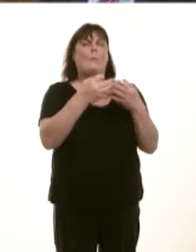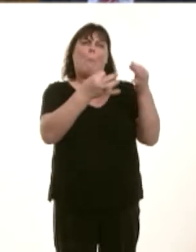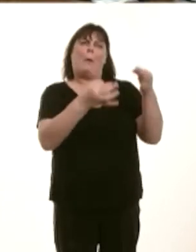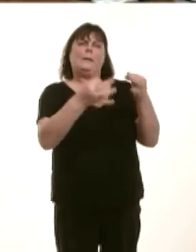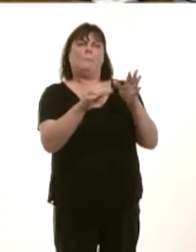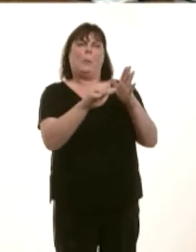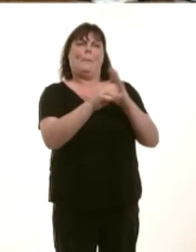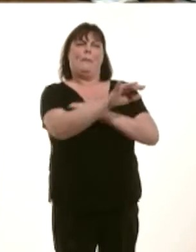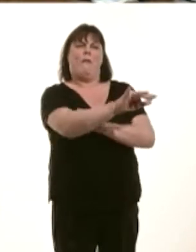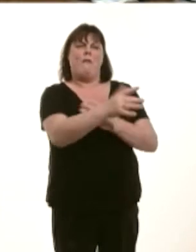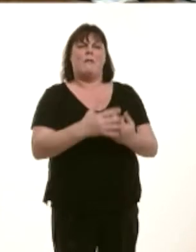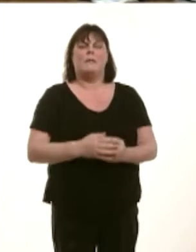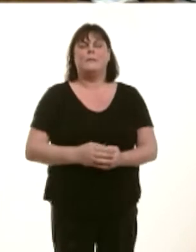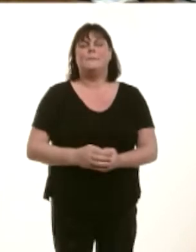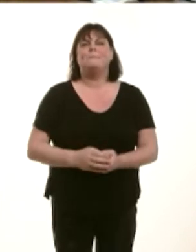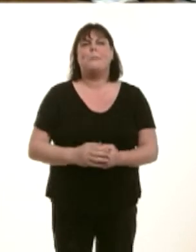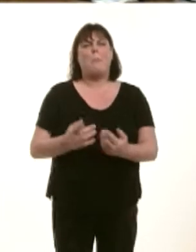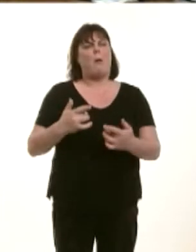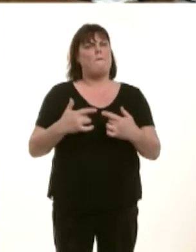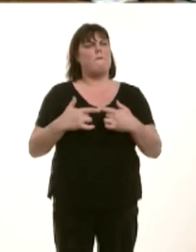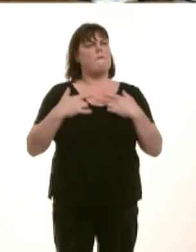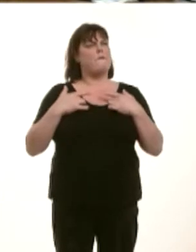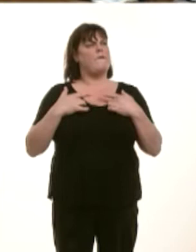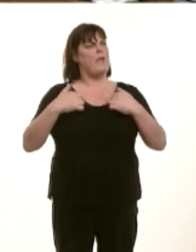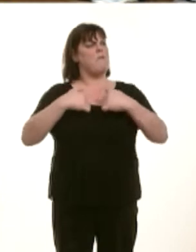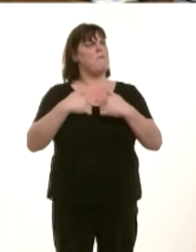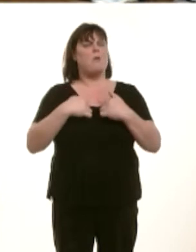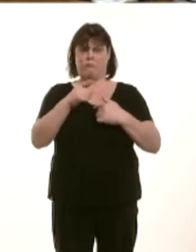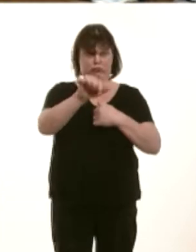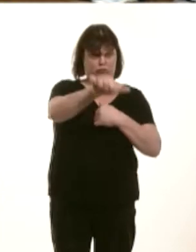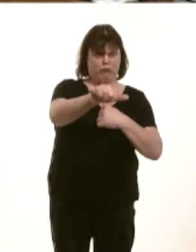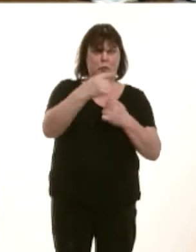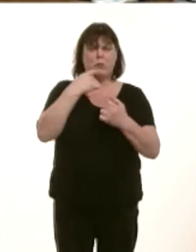But, no, my belief isóand he is right to say that most people in Wales find themselves